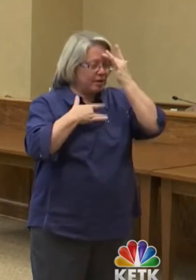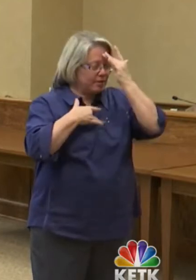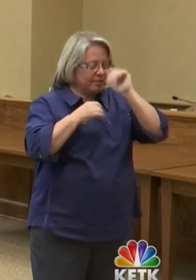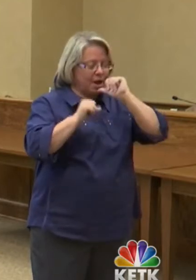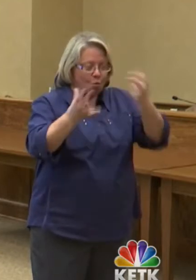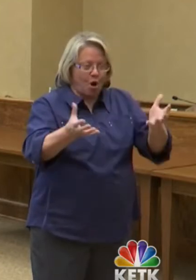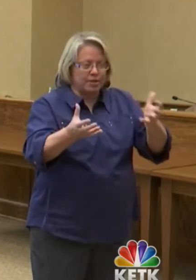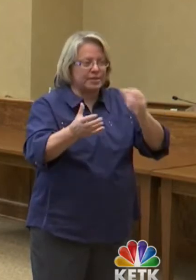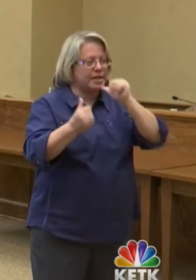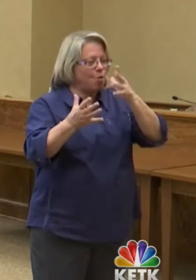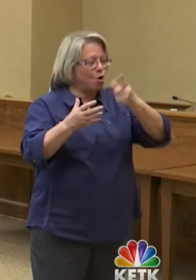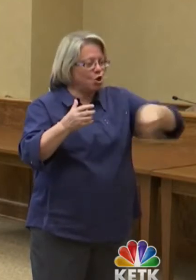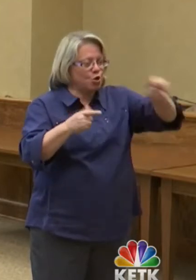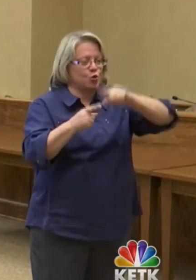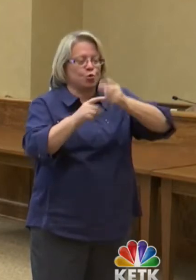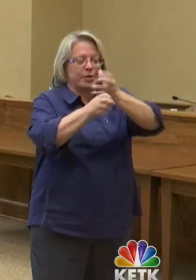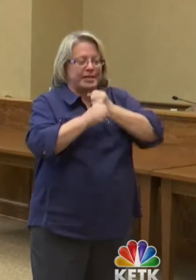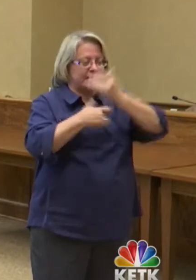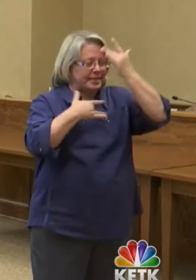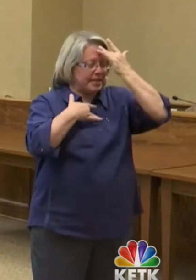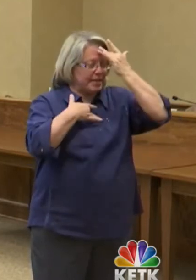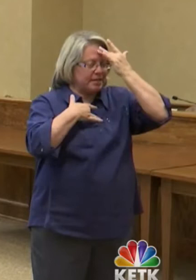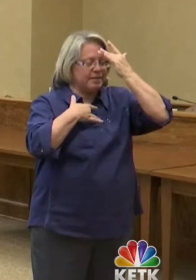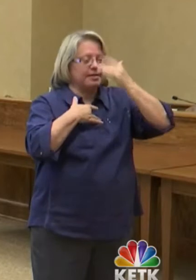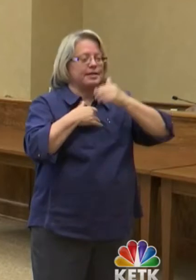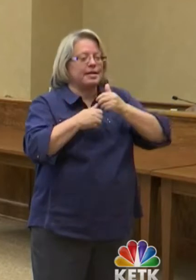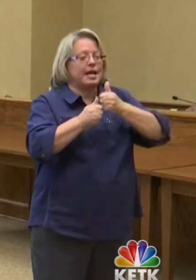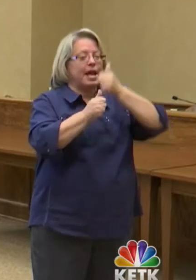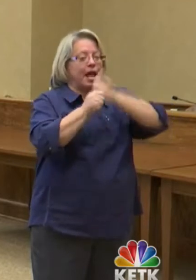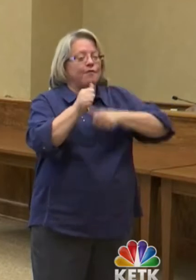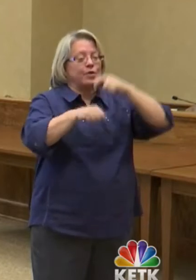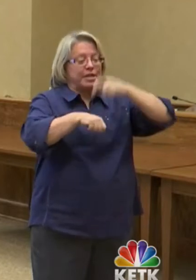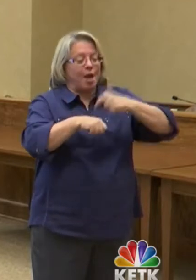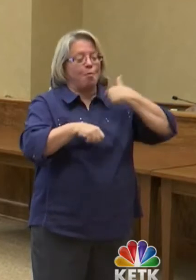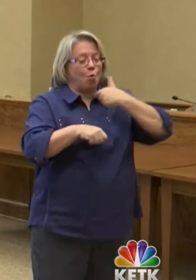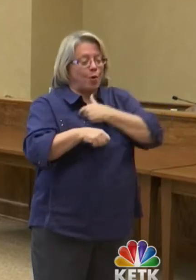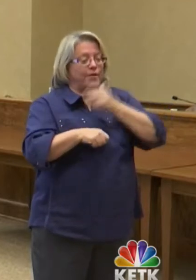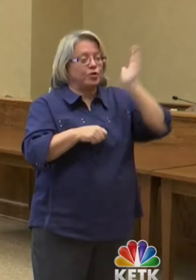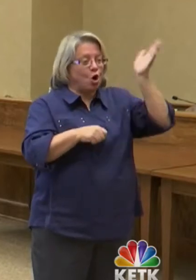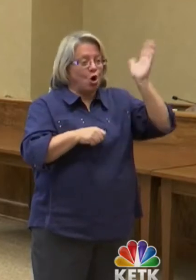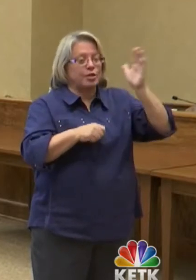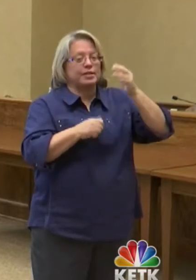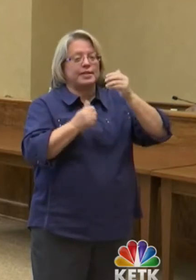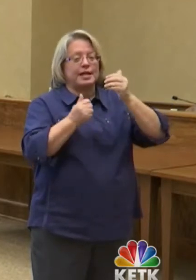IN MANY WAYS. I FEEL LIKE A PREACHER THAT'S BEEN A PEER SHARING A MESSAGE WITH YOU. WHICH IS THIS. WE DON'T WANT YOU TO GET THE